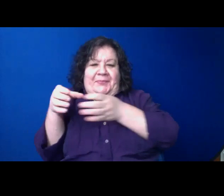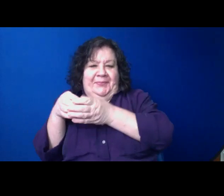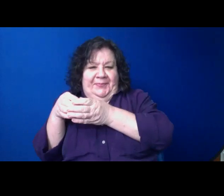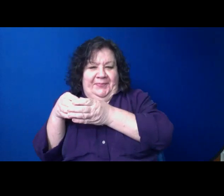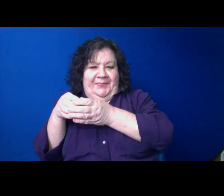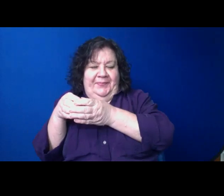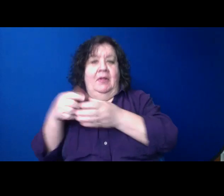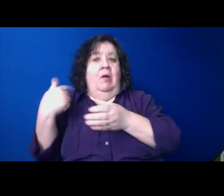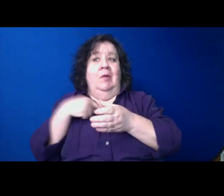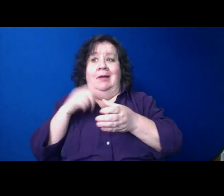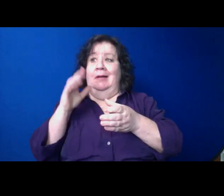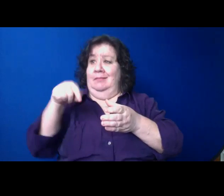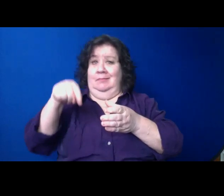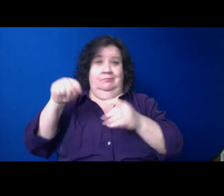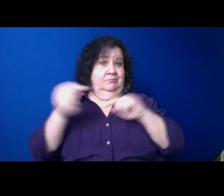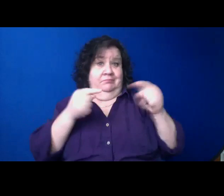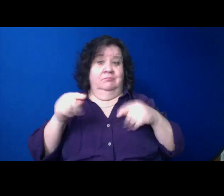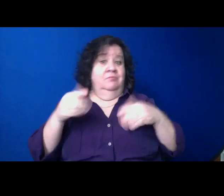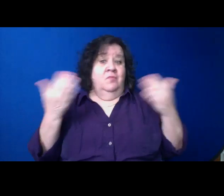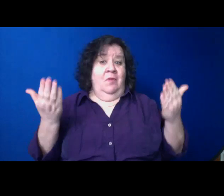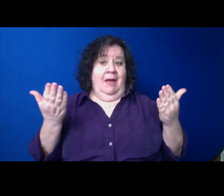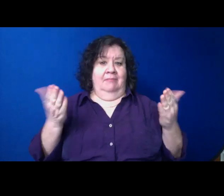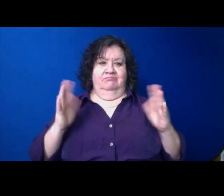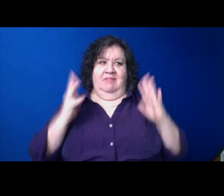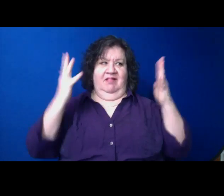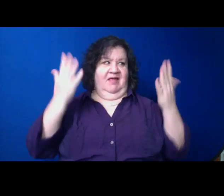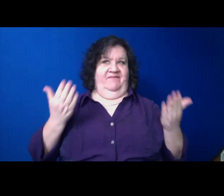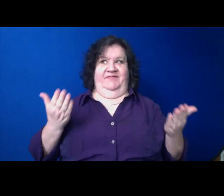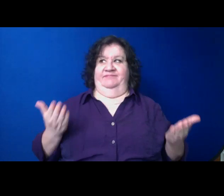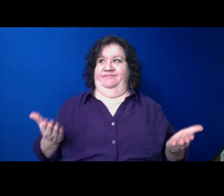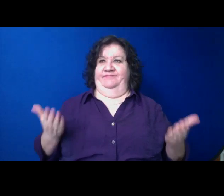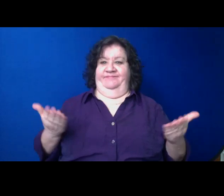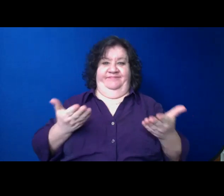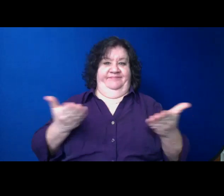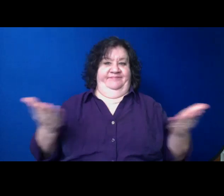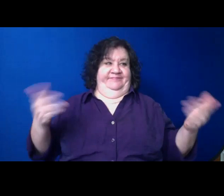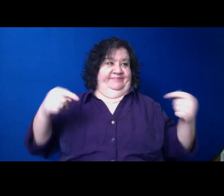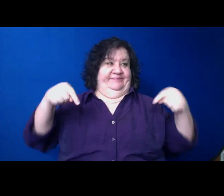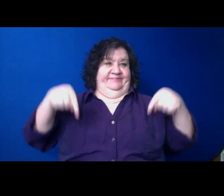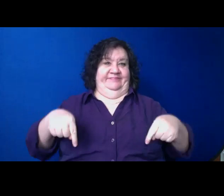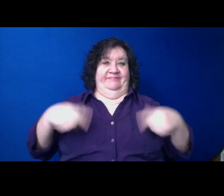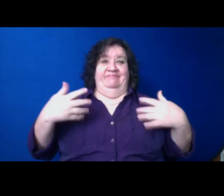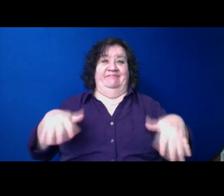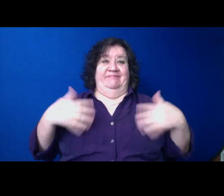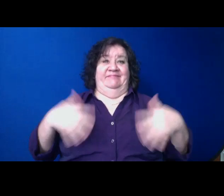as a person with disability and we have quite packed agenda so while we are still